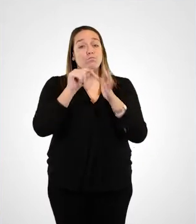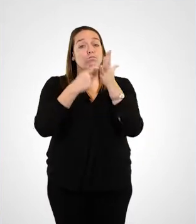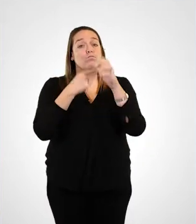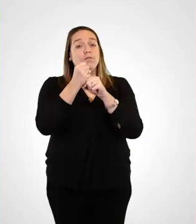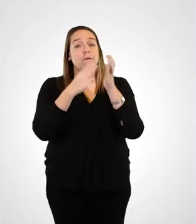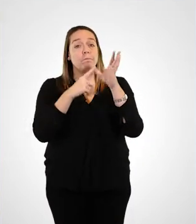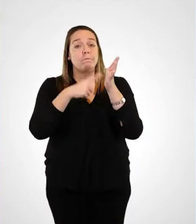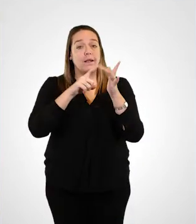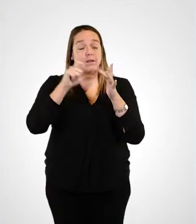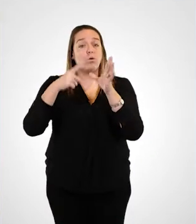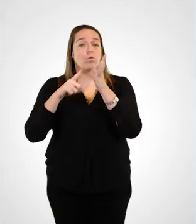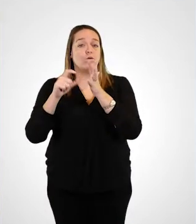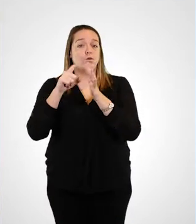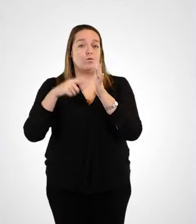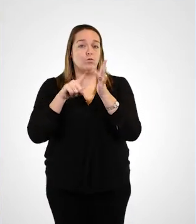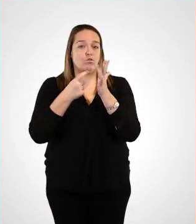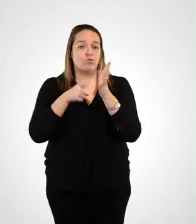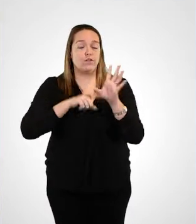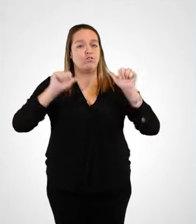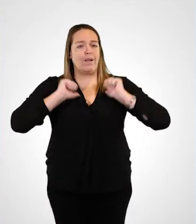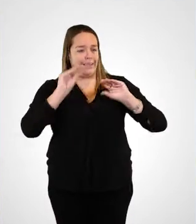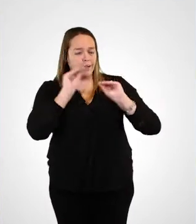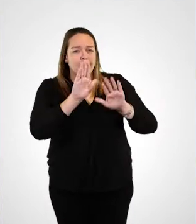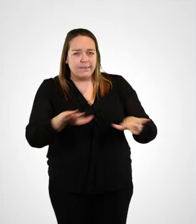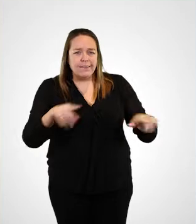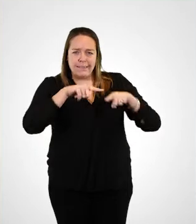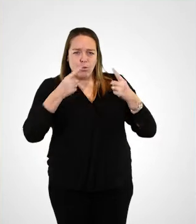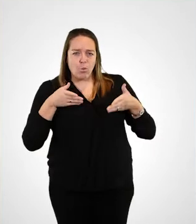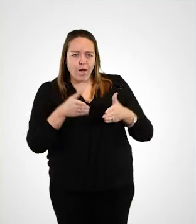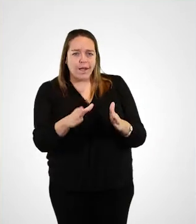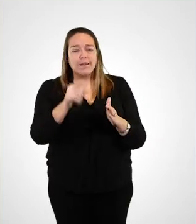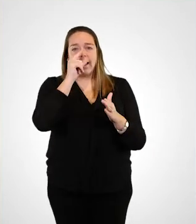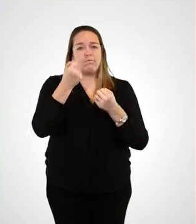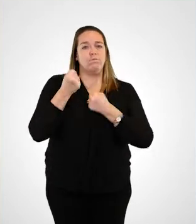So what we do in pragmatic auditory training is teach techniques